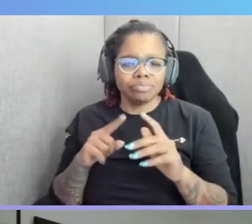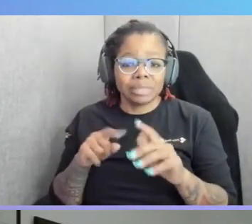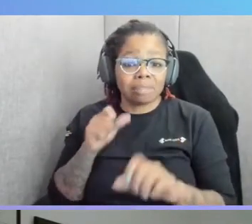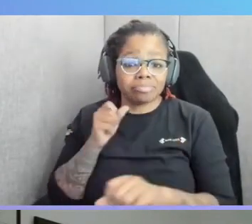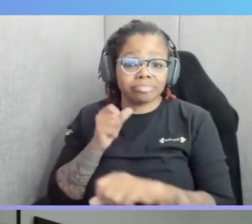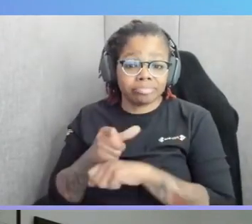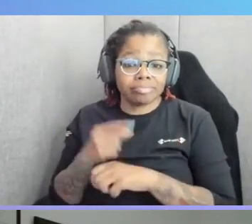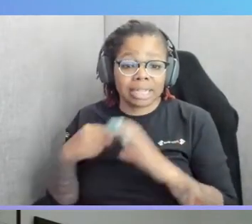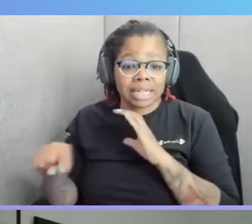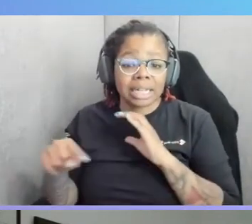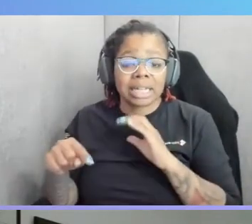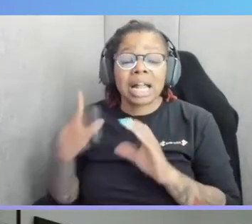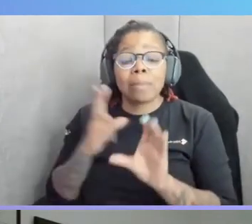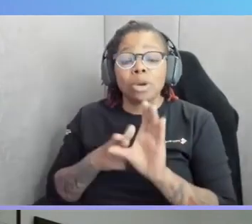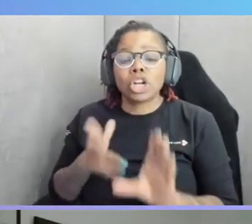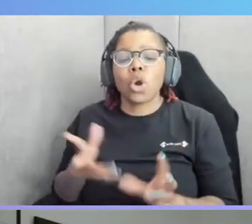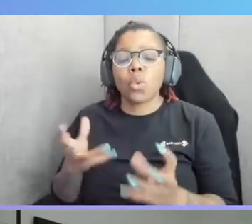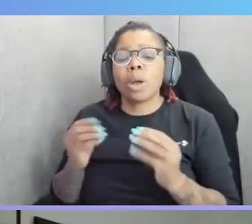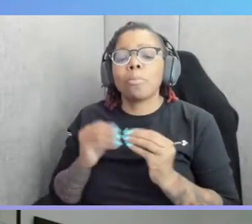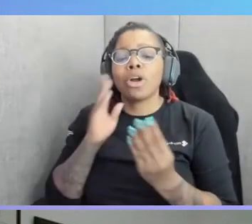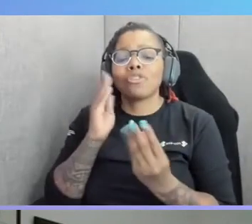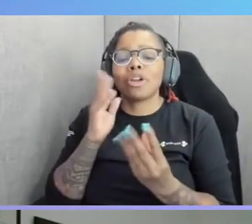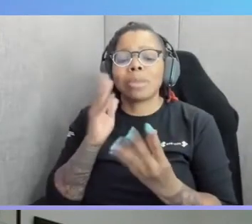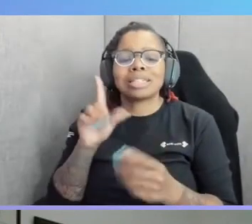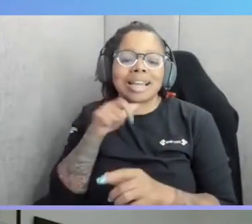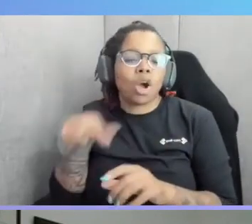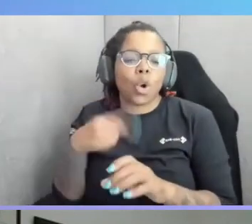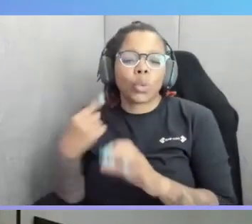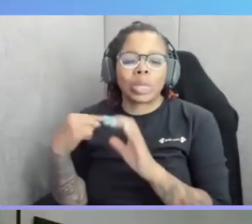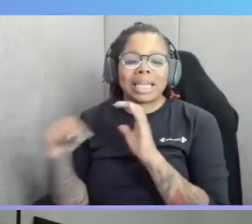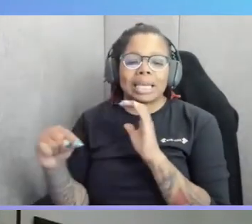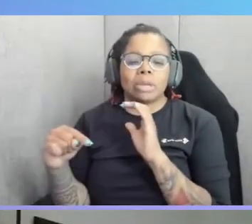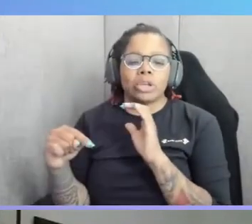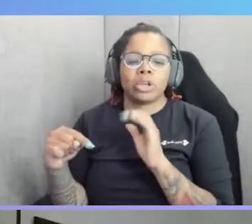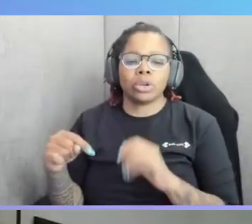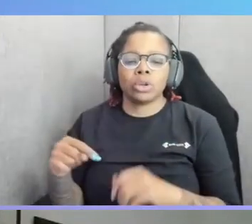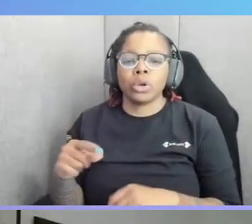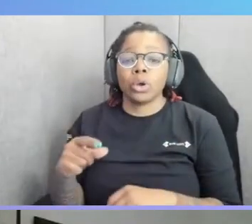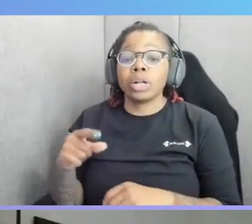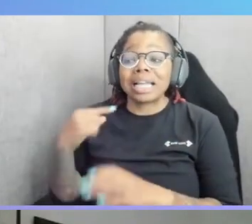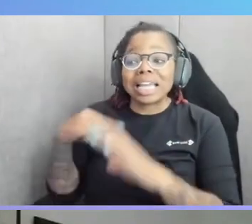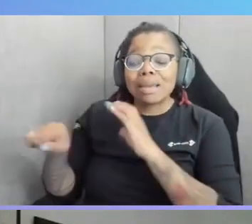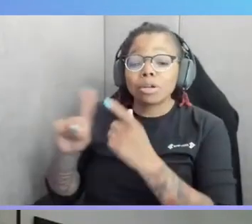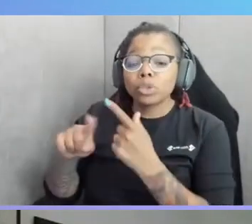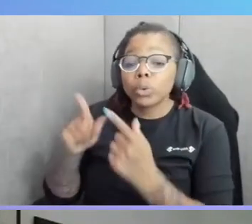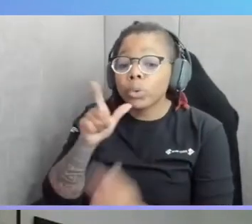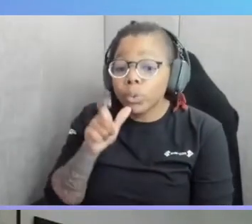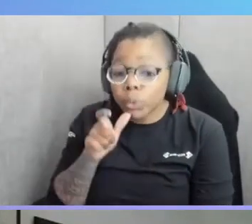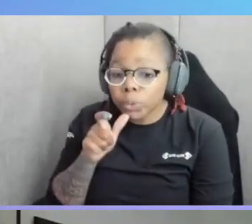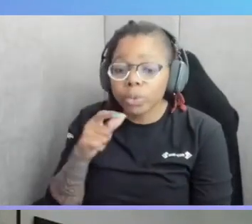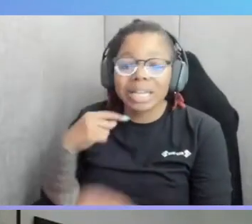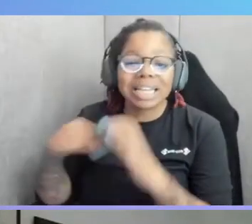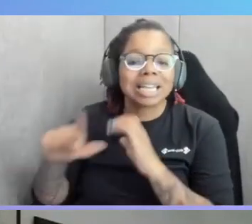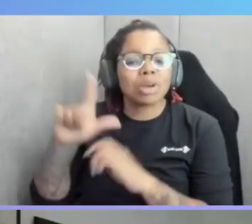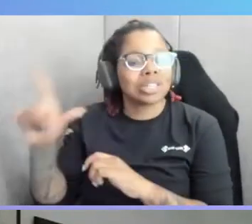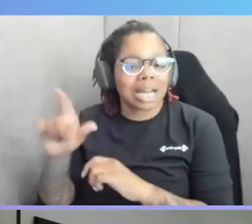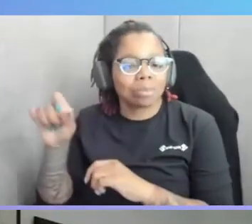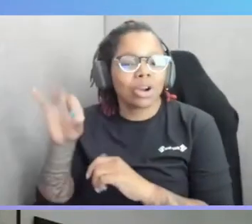little more information than just email. They wanted who was being emailed. So email the library of Congress and that was